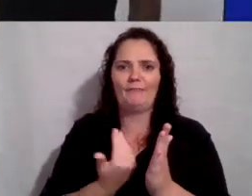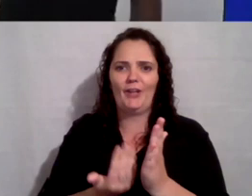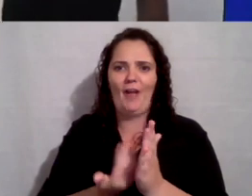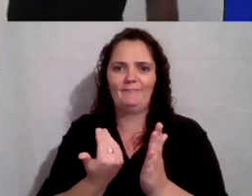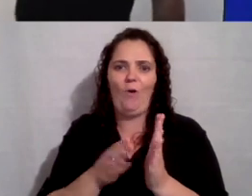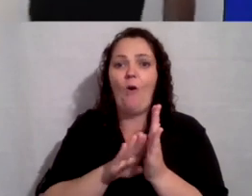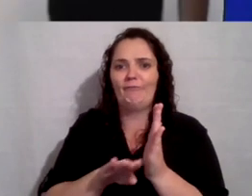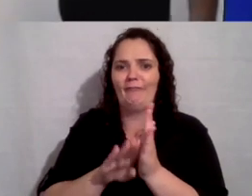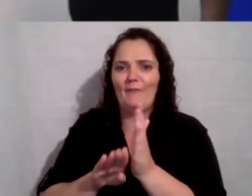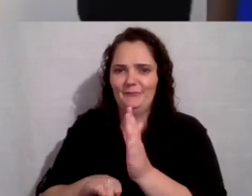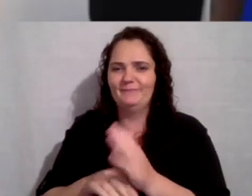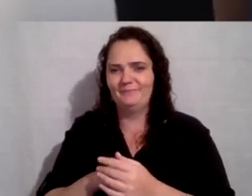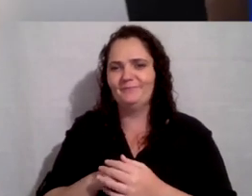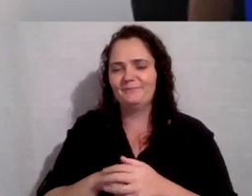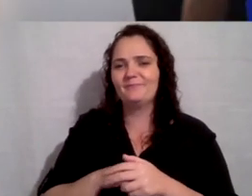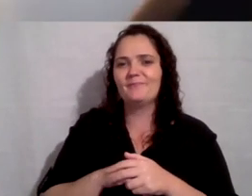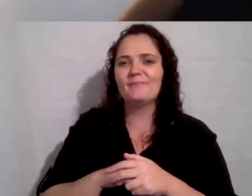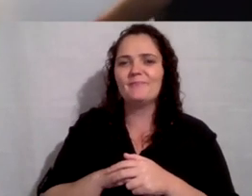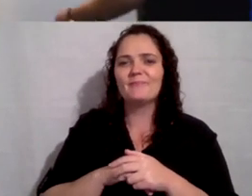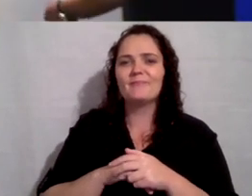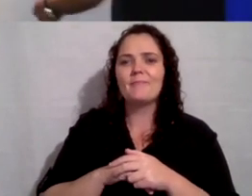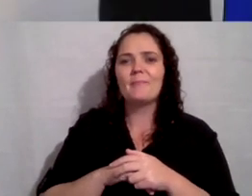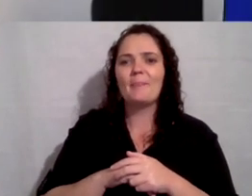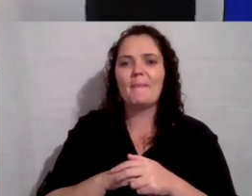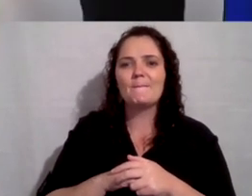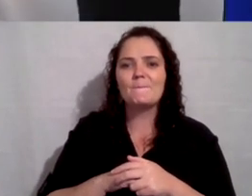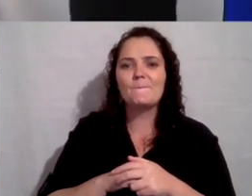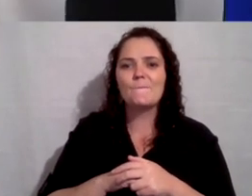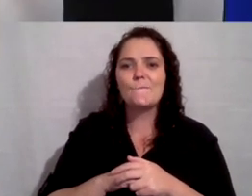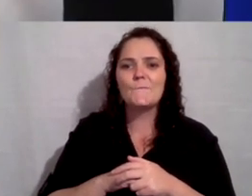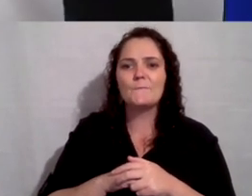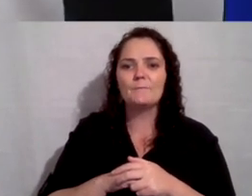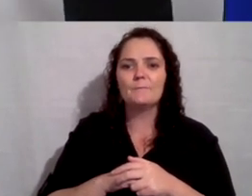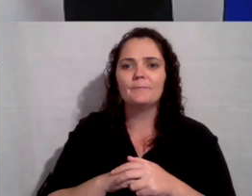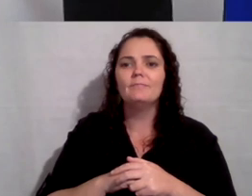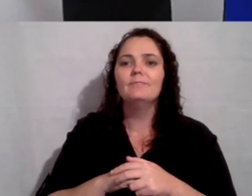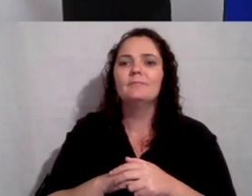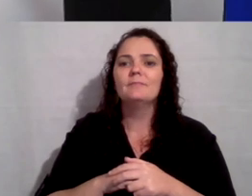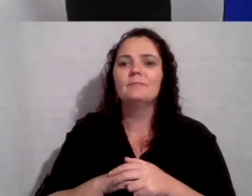Alright so you've got it set up like that, now what you can do is start cutting back into it So I'm coming with my eraser now and I